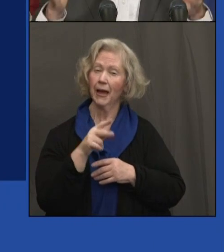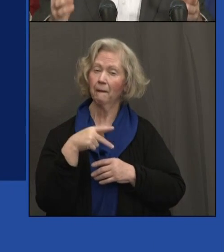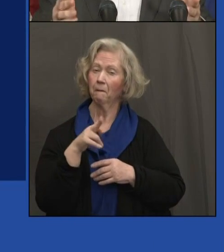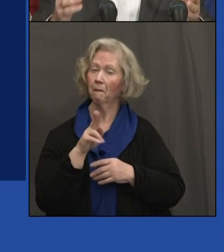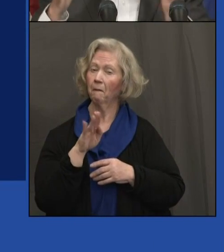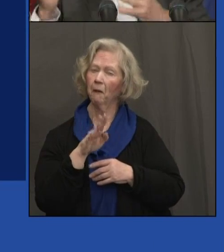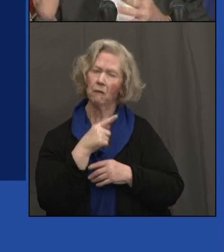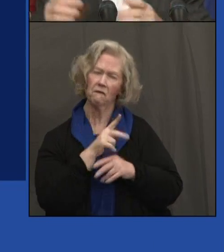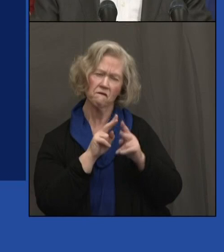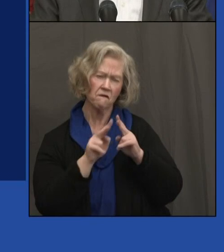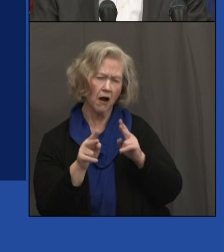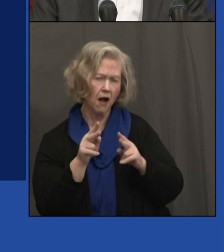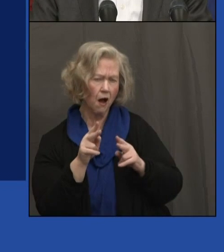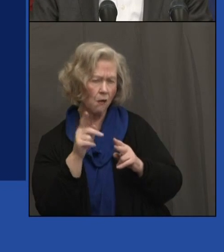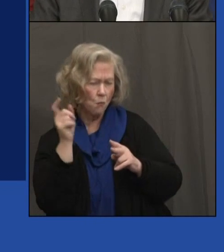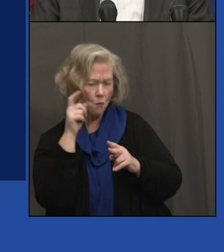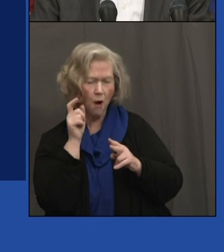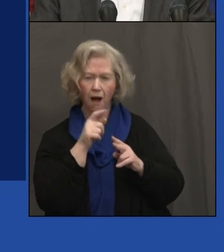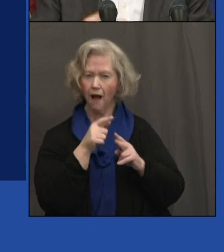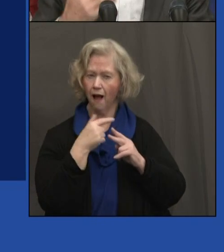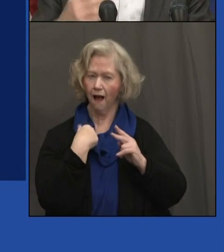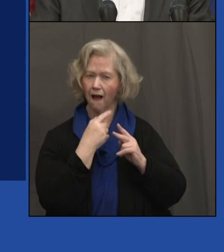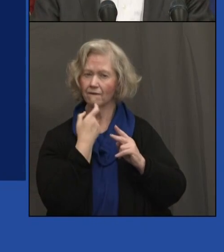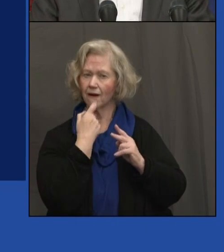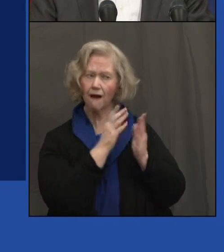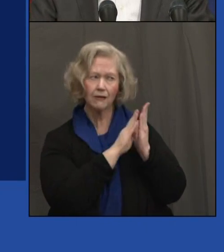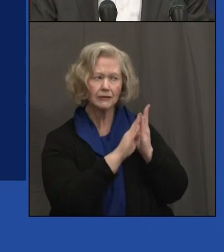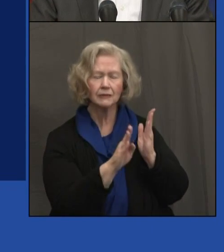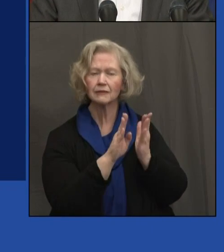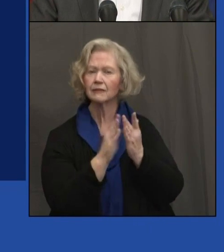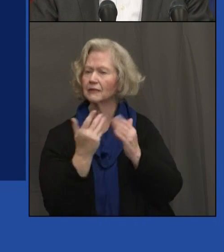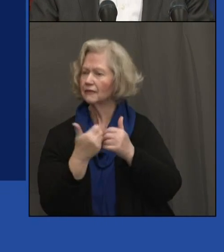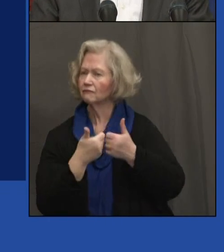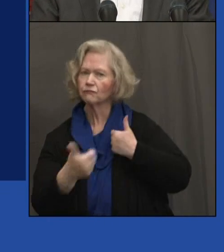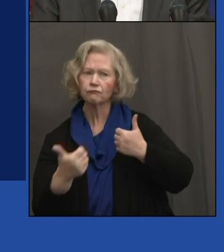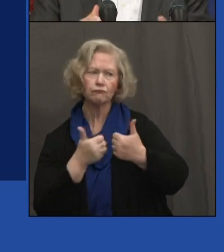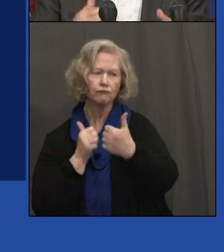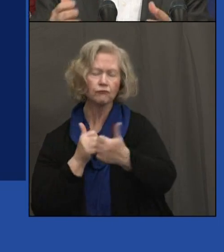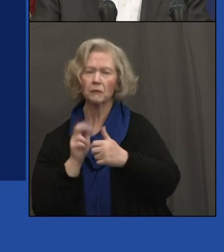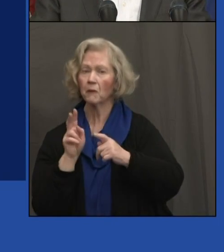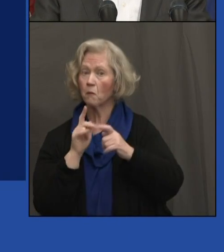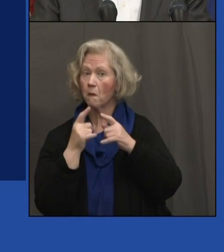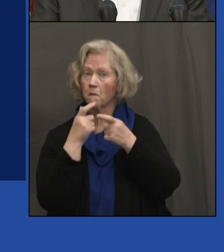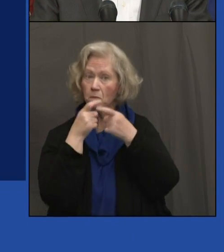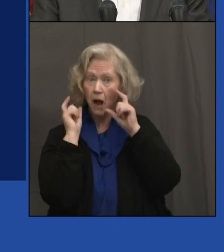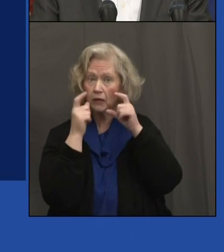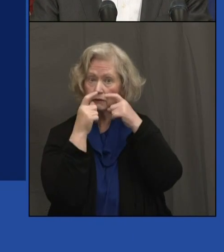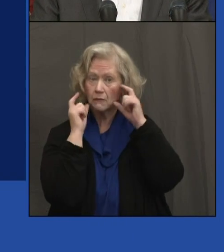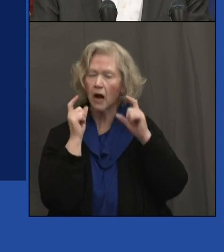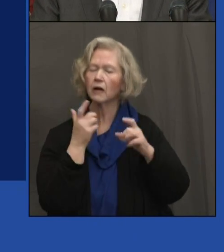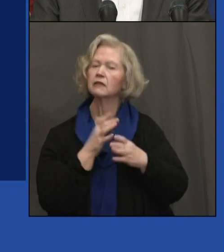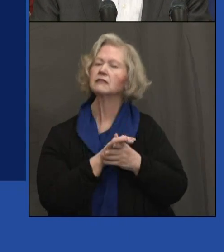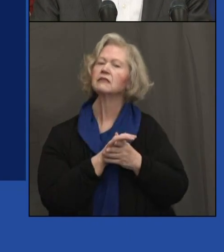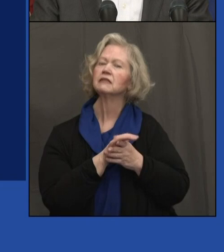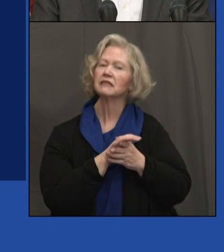MASK AR WIL STL BE MASK AR WIL STL BE ENR ENR ENR >> I I WAS I WAS AT I WAS AT THE I WAS AT THE MAIN I WAS AT THE MAIN PUB I WAS AT THE MAIN PUB TODAY I WAS AT THE MAIN PUB TODAY IN I WAS AT THE MAIN PUB TODAY IN MANCS MANCS MANCS THEY'VE MANCS THEY'VE BEEN MANCS THEY'VE BEEN DOING MANCS THEY'VE BEEN DOING IT MANCS THEY'VE BEEN DOING IT WELL. THEY'VE BEEN DOING IT WELL. THEY'VE BEEN DOING IT WELL. ALL THEY'VE BEEN DOING IT WELL. ALL THE